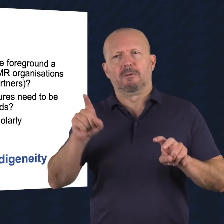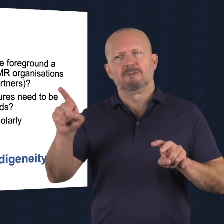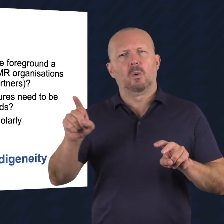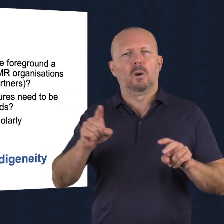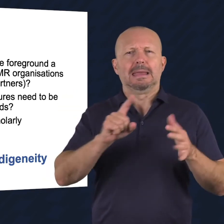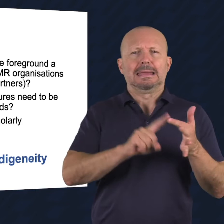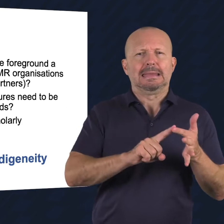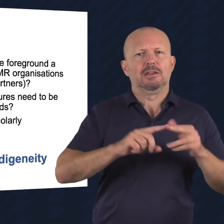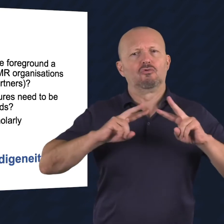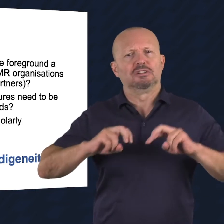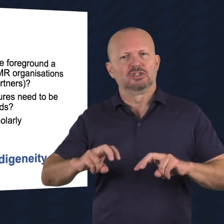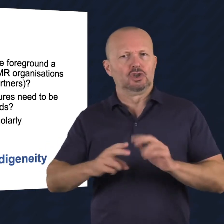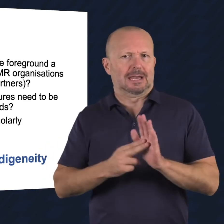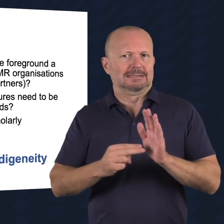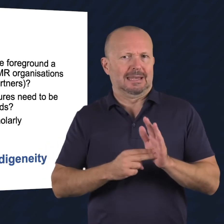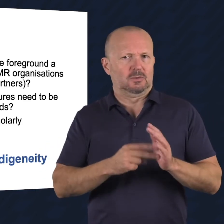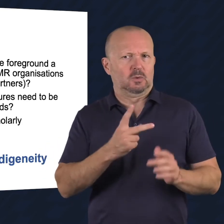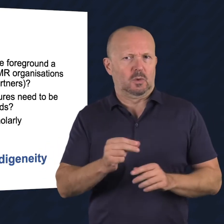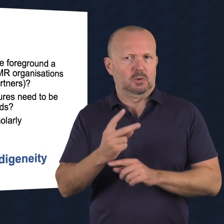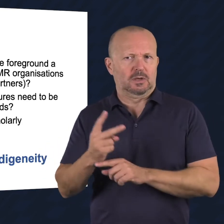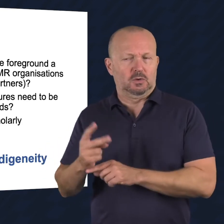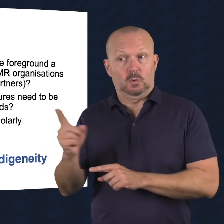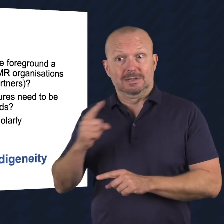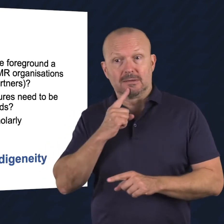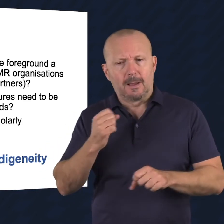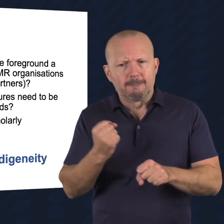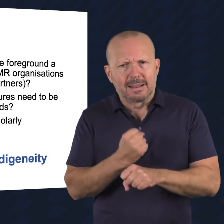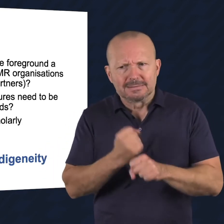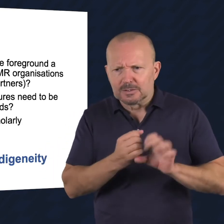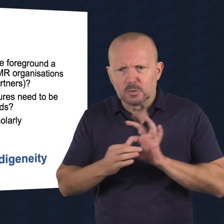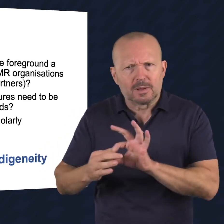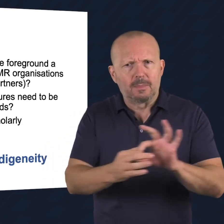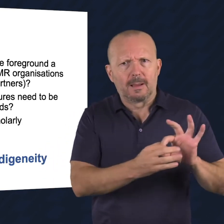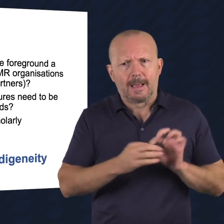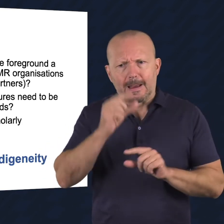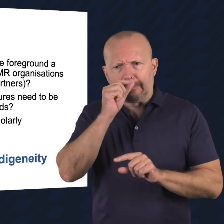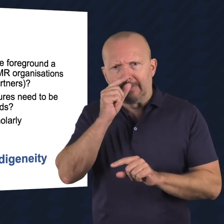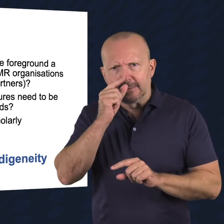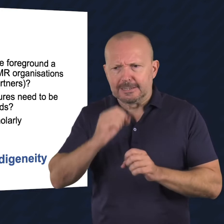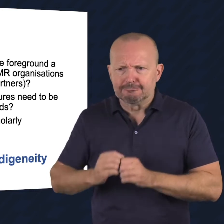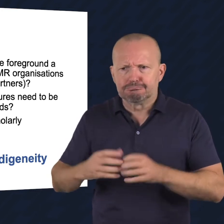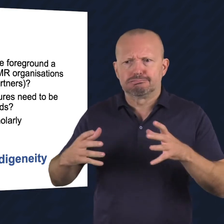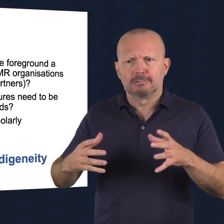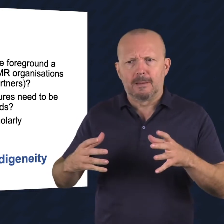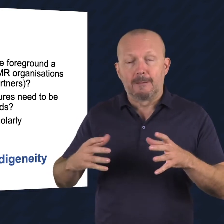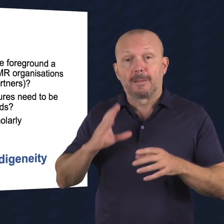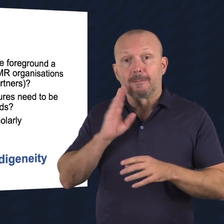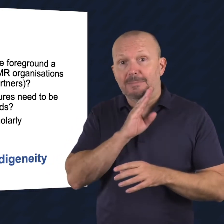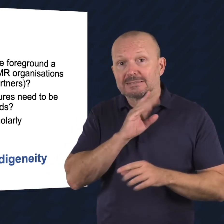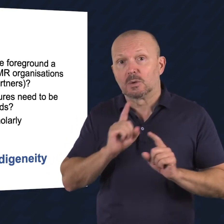us together for eResearch NZ 2022. 'Building capability together was all very well', he remarked,